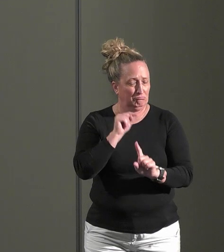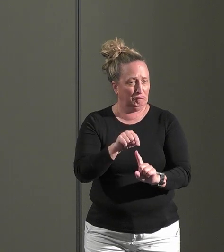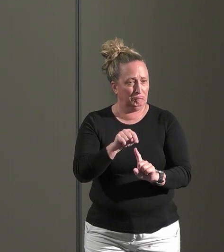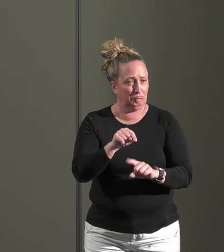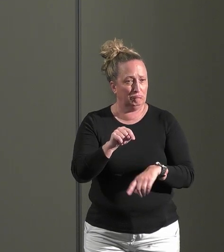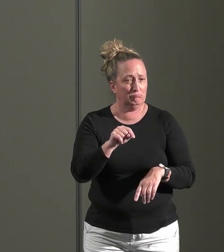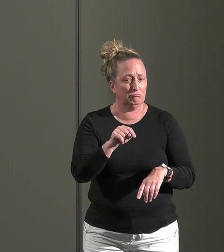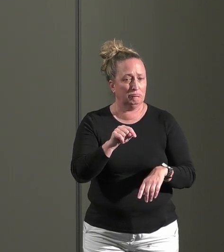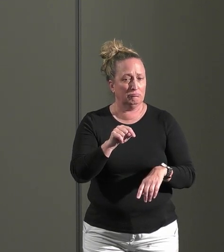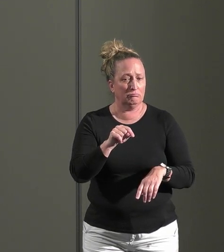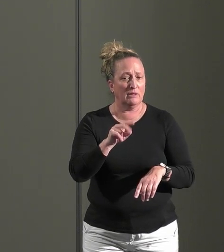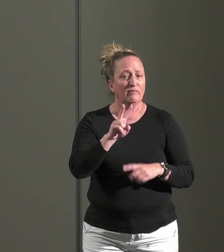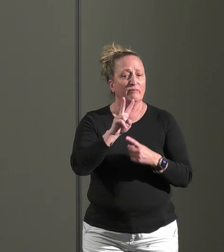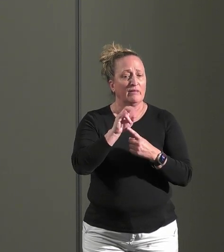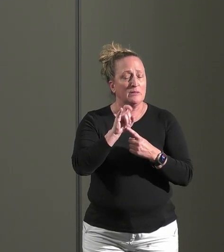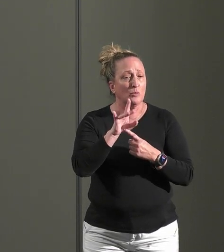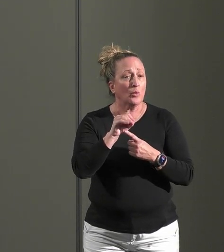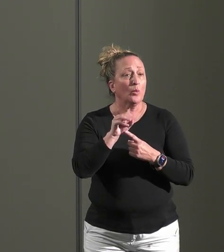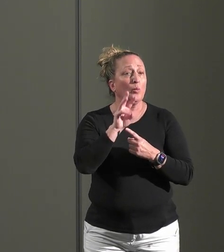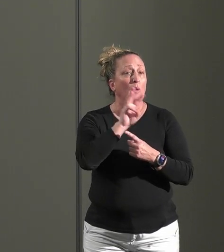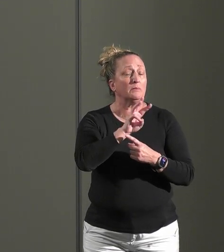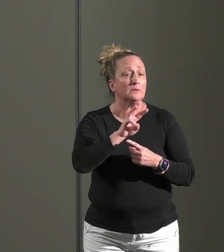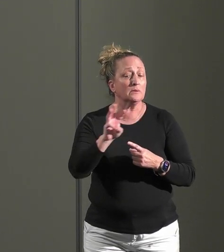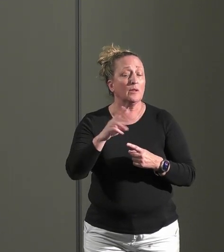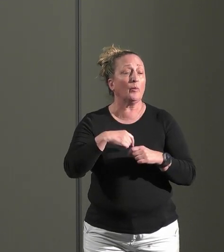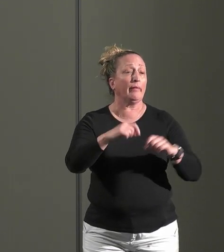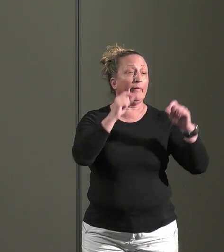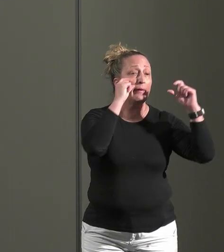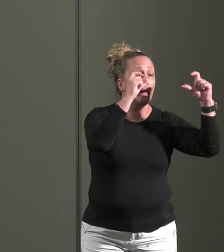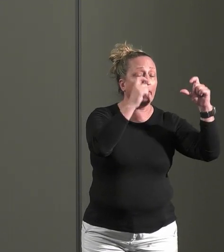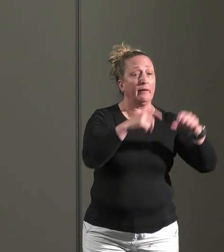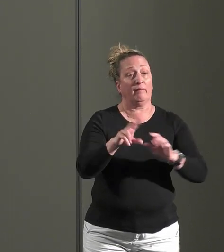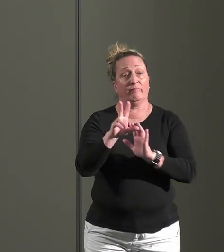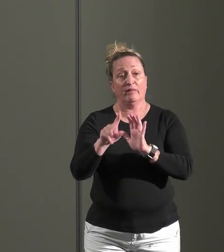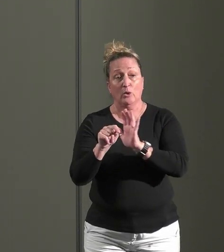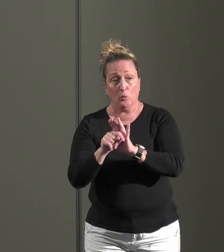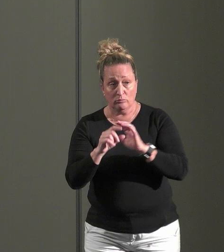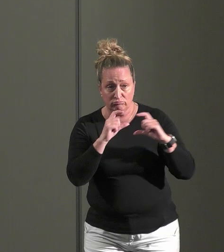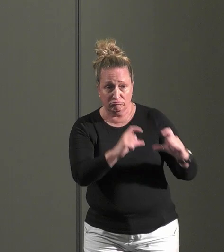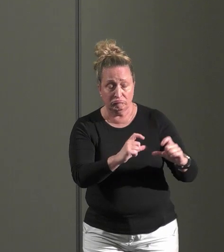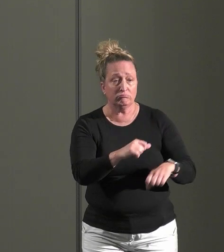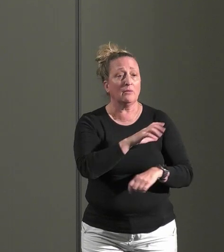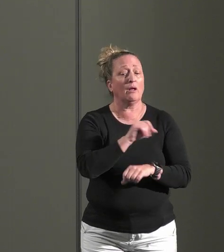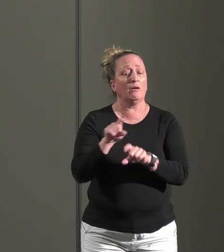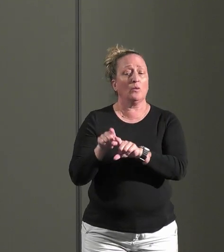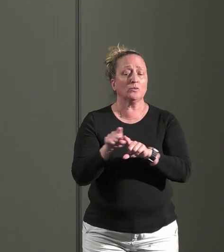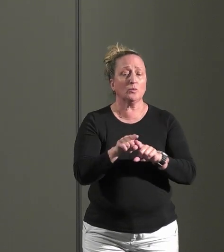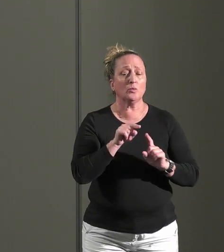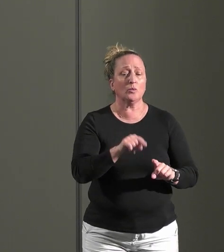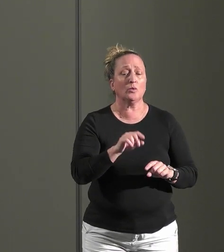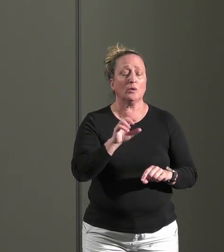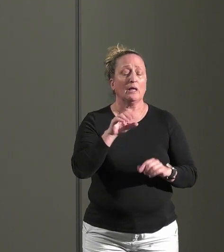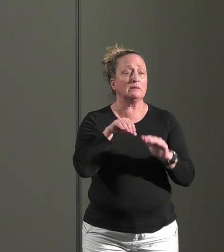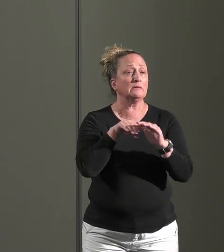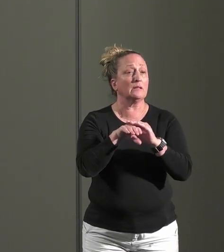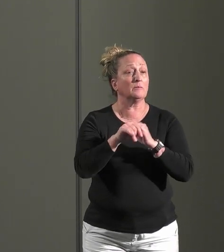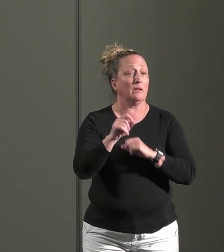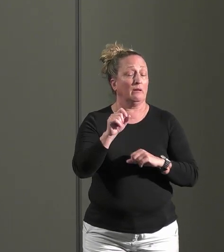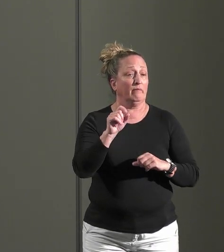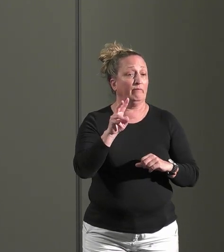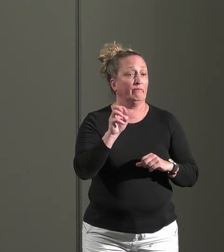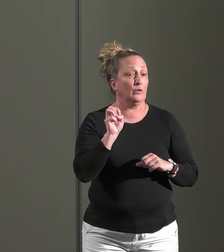is the website that is heading and video. And also, accessibility view. This accessibility